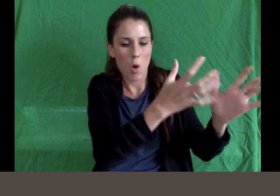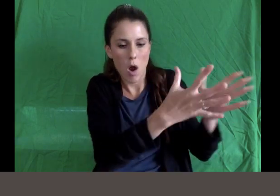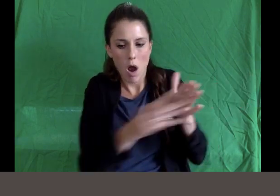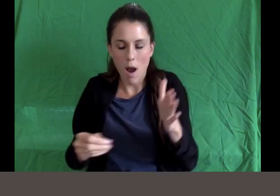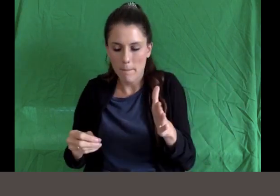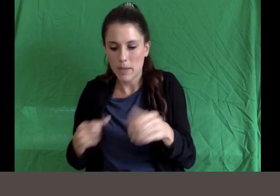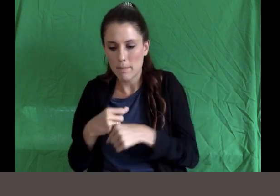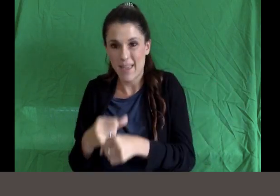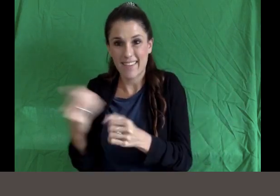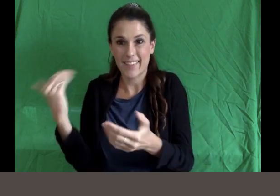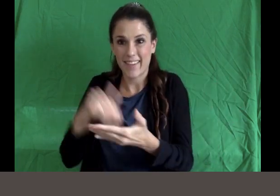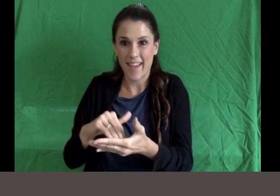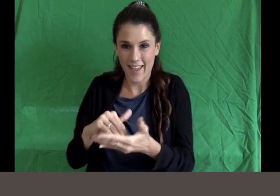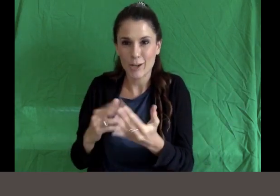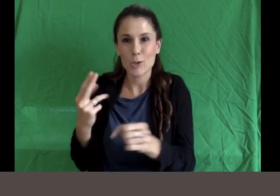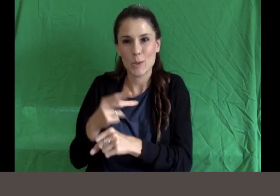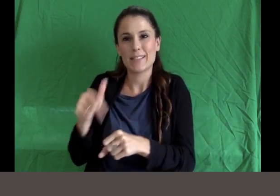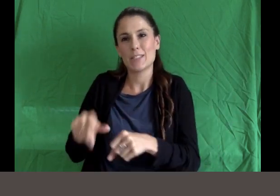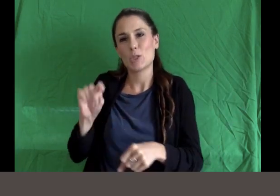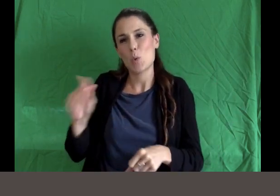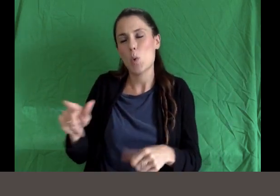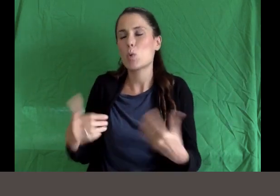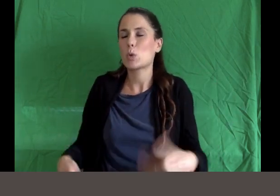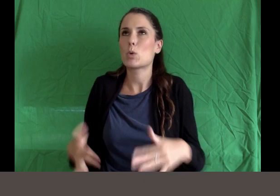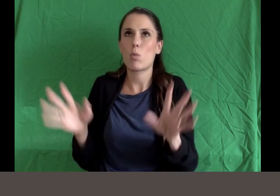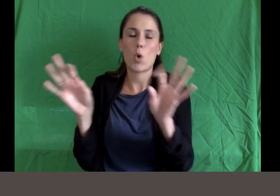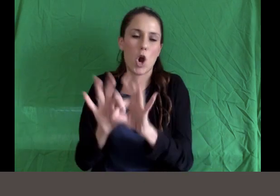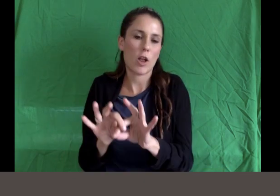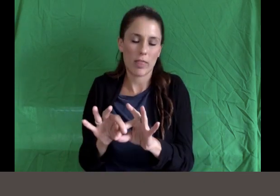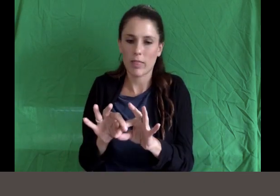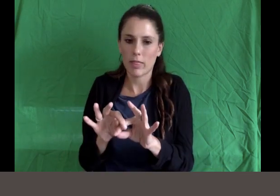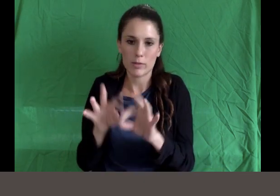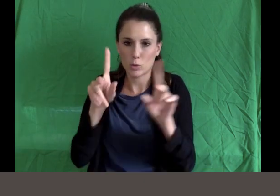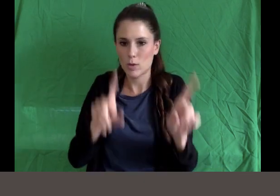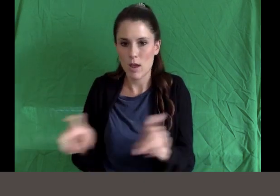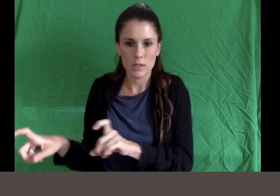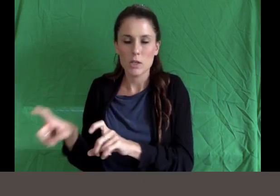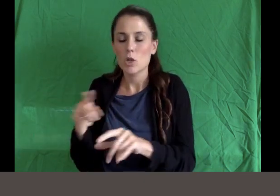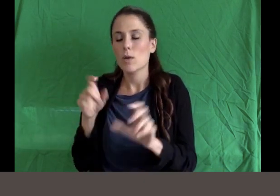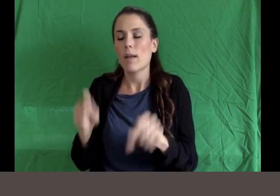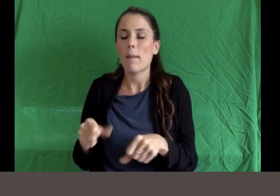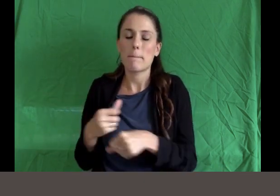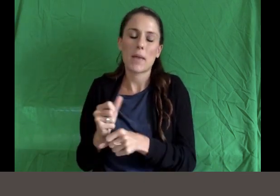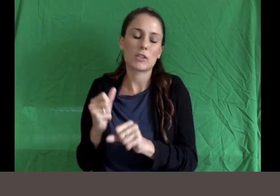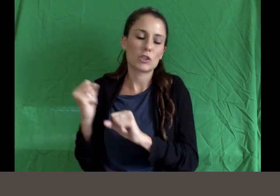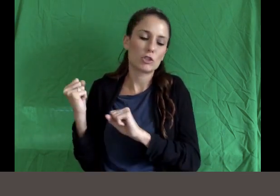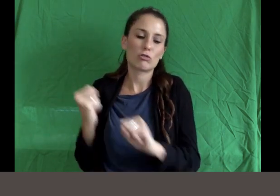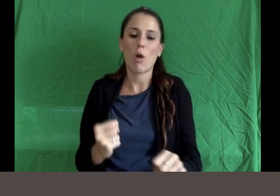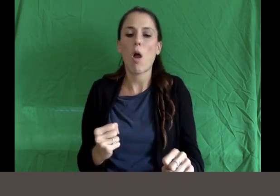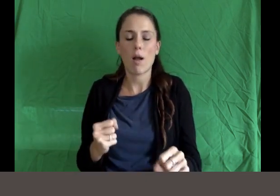and so i would say that Tufte would like Matplotlib and i wanted to thank you all for attending